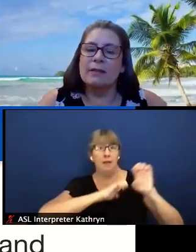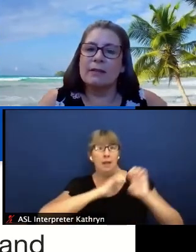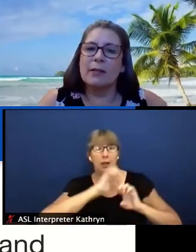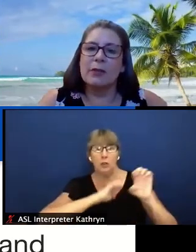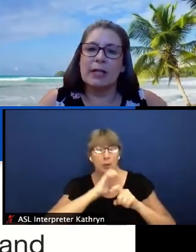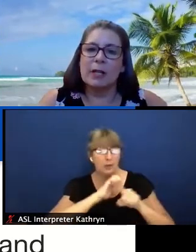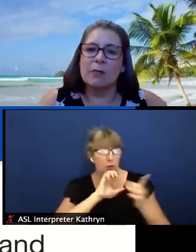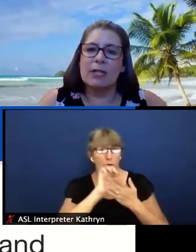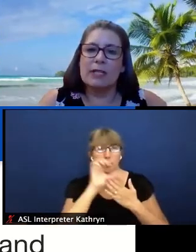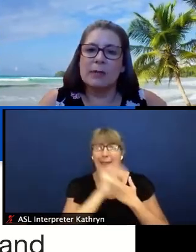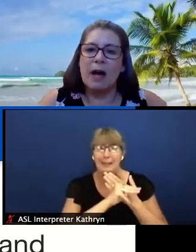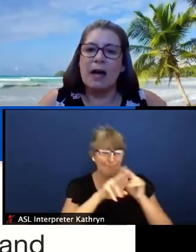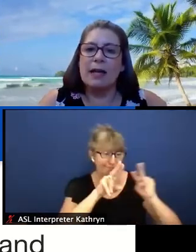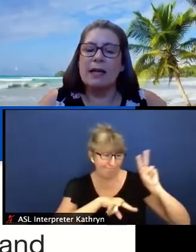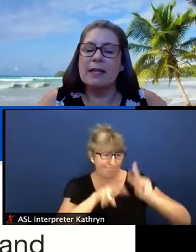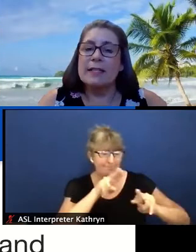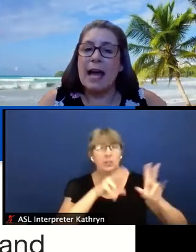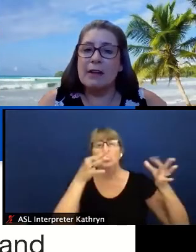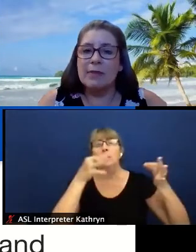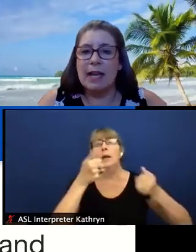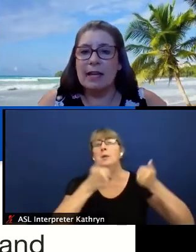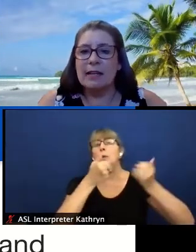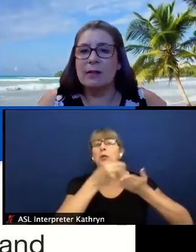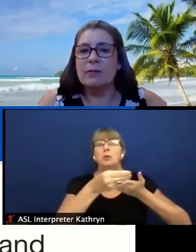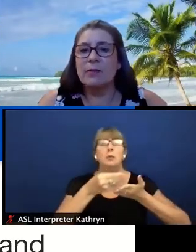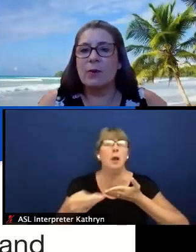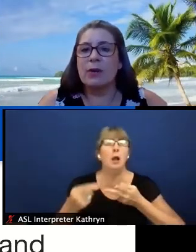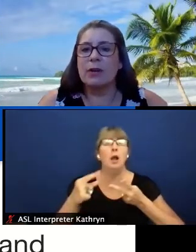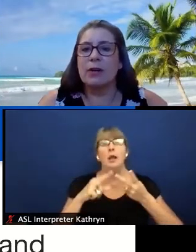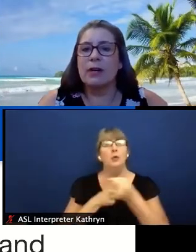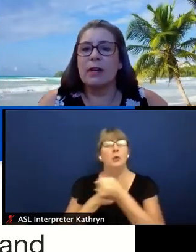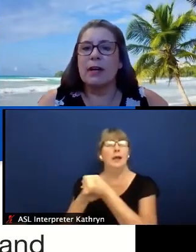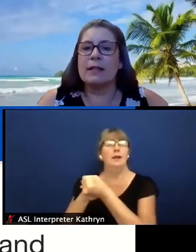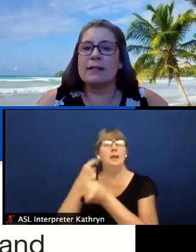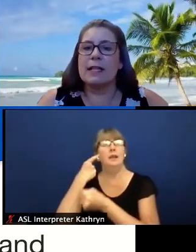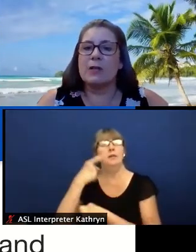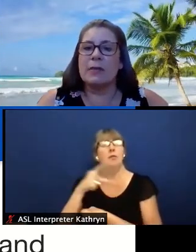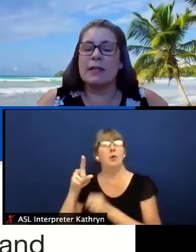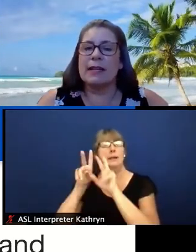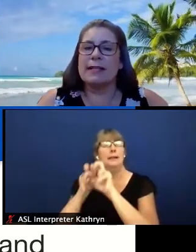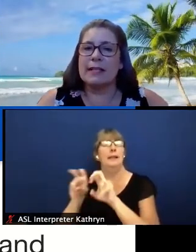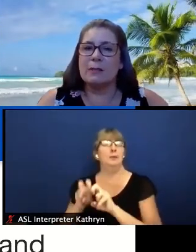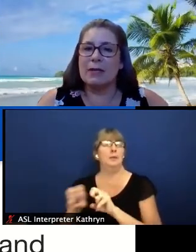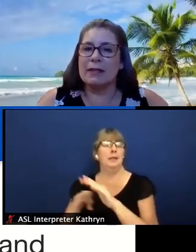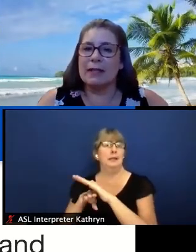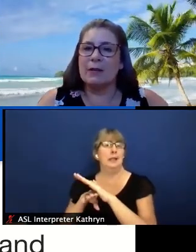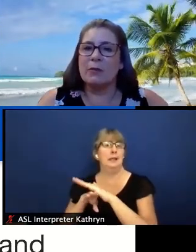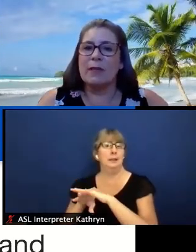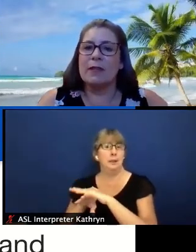the curriculum, we need to buy to advocate for assessment accessibility, when the